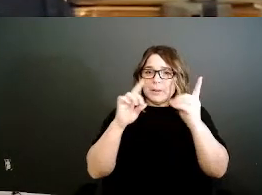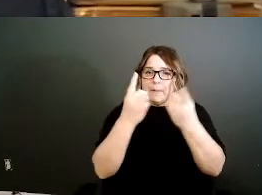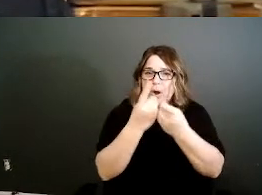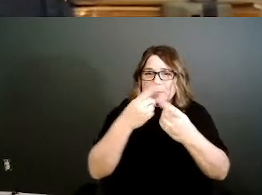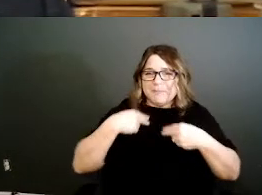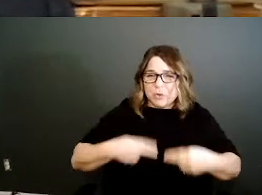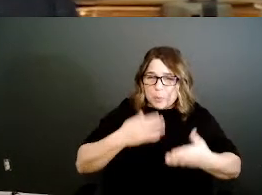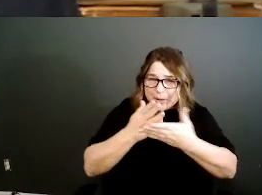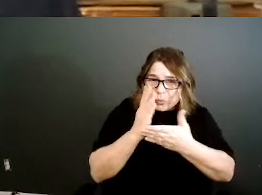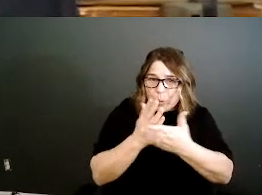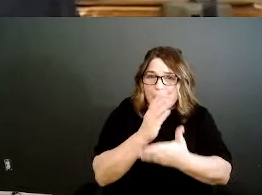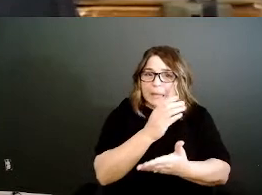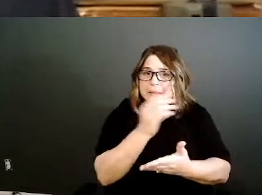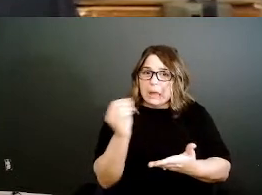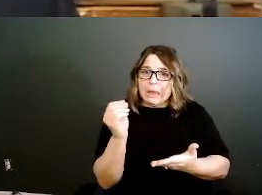THAT MINNEAPOLIS RESIDENTS WILL ACCEPT AND WILL SUPPORT